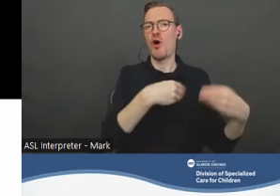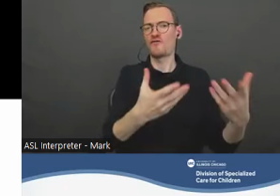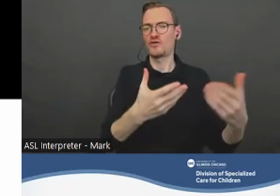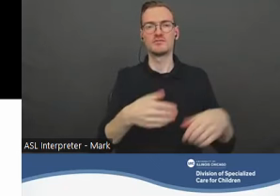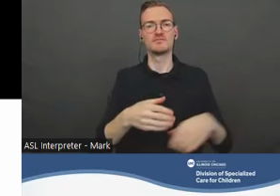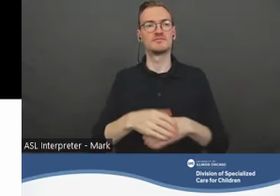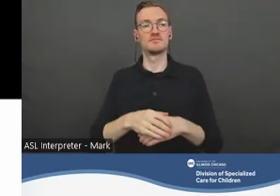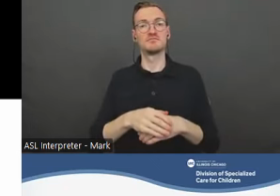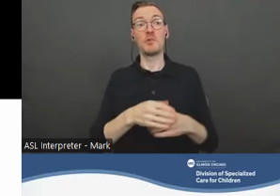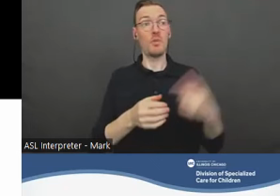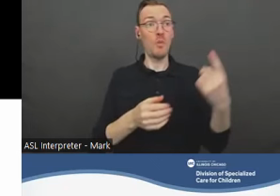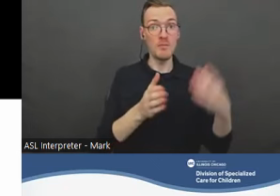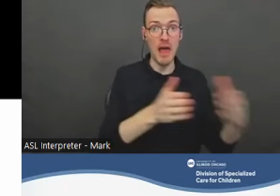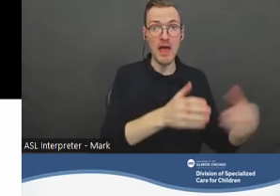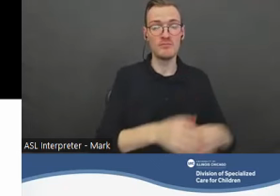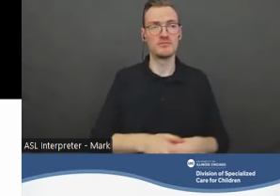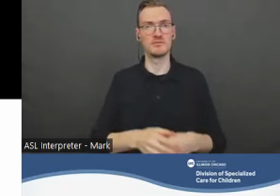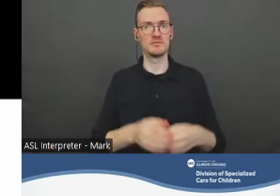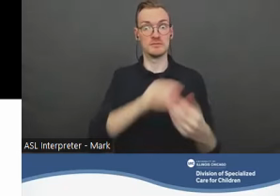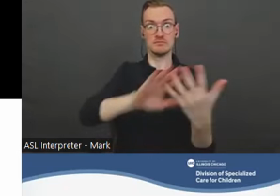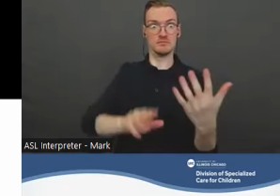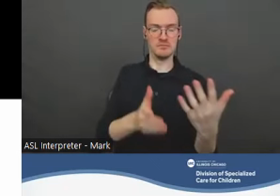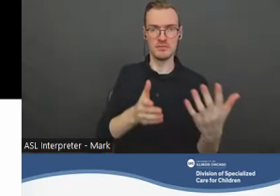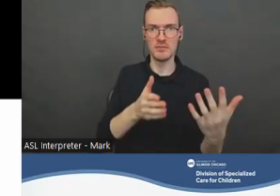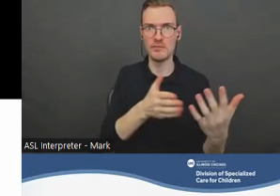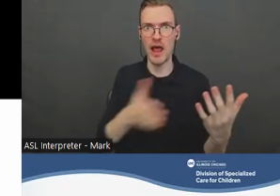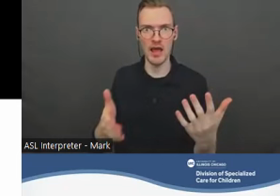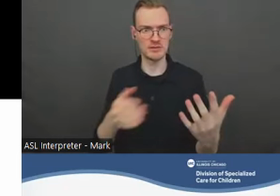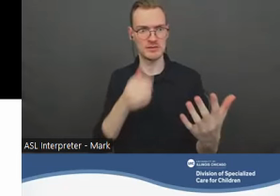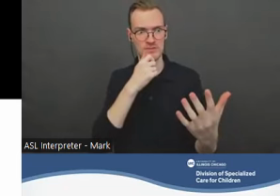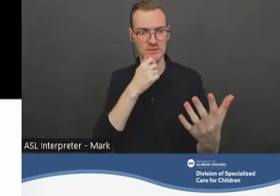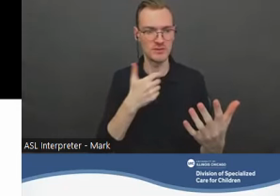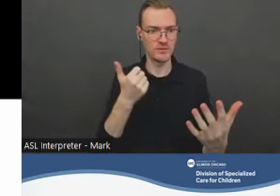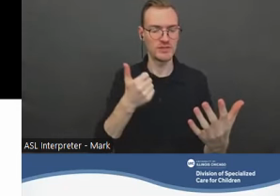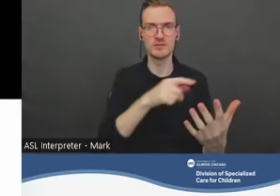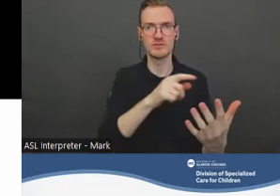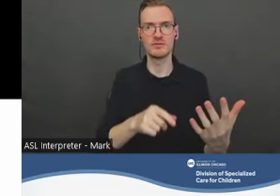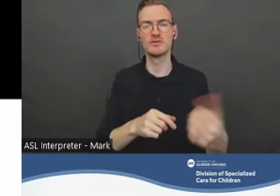employers you may have several plan options to choose from keep in mind that usually you can only